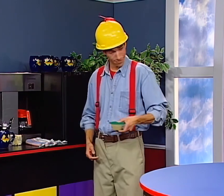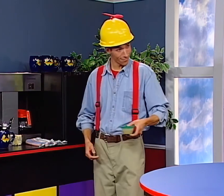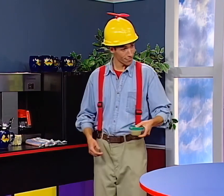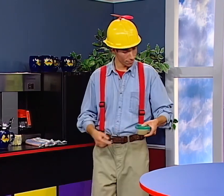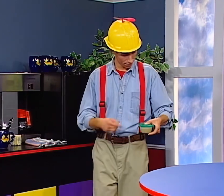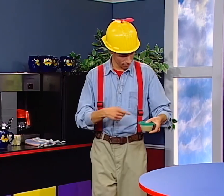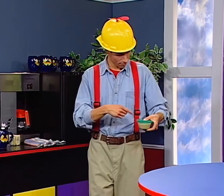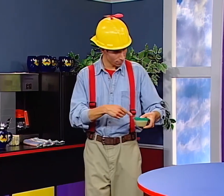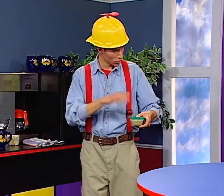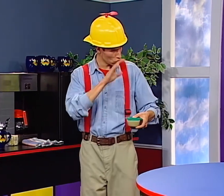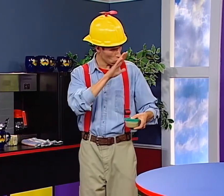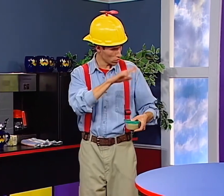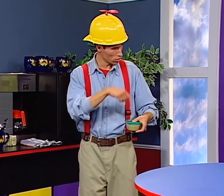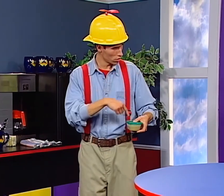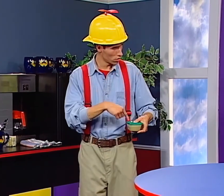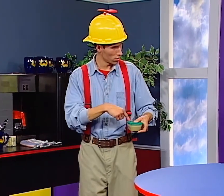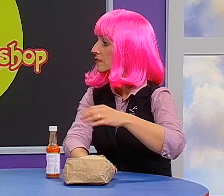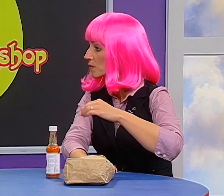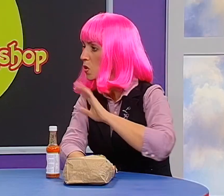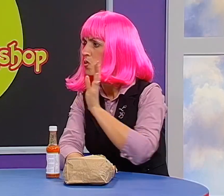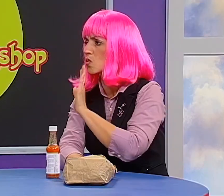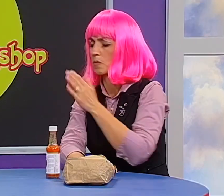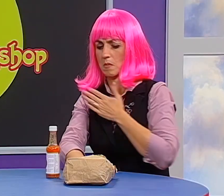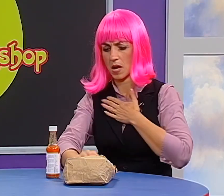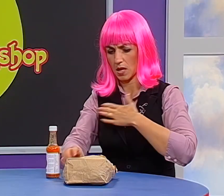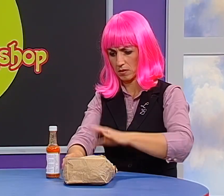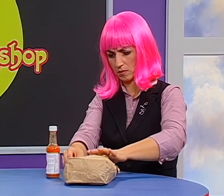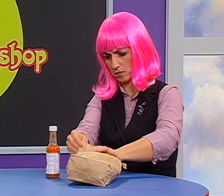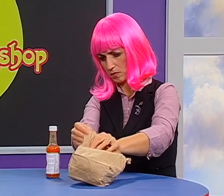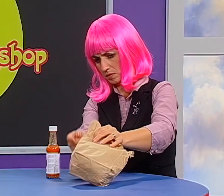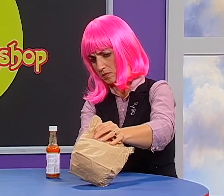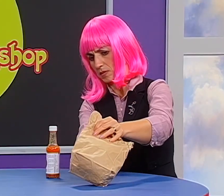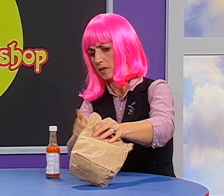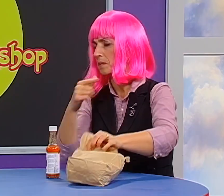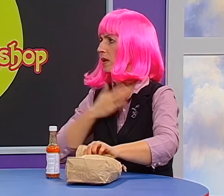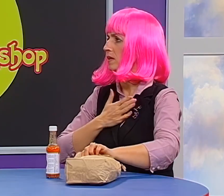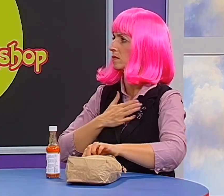HEY, LISA, IS THIS YOURS? NO, NO, I'VE GOT MINE RIGHT HERE.